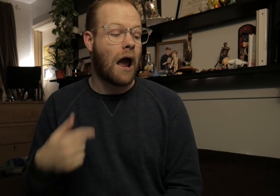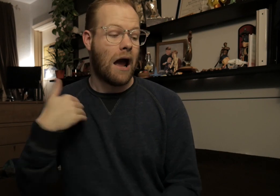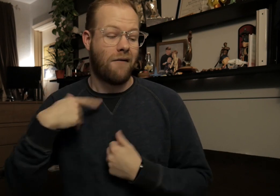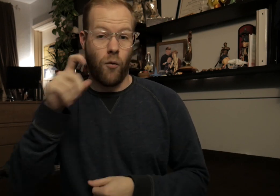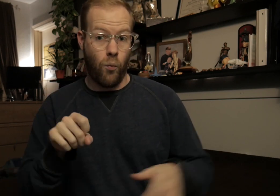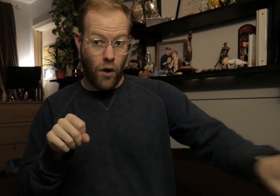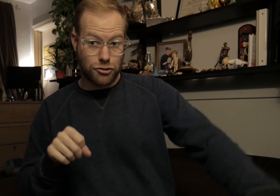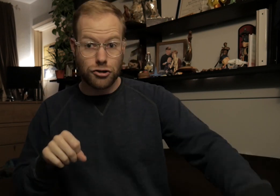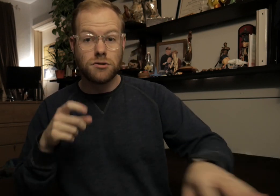I have the questions here.